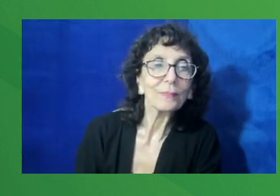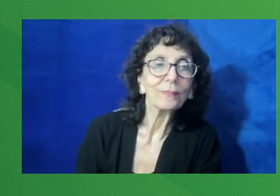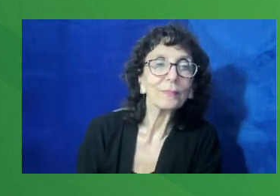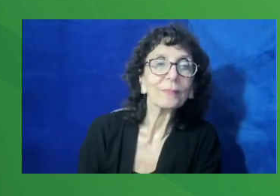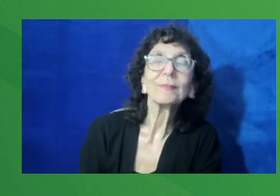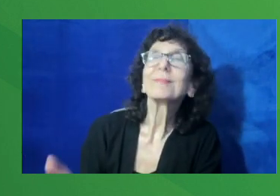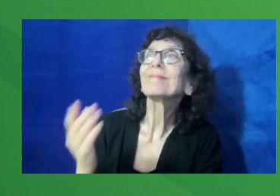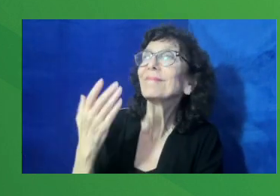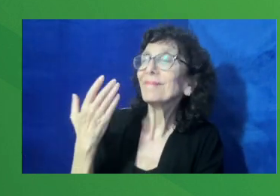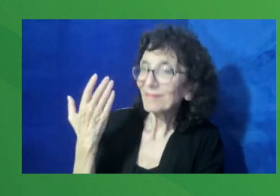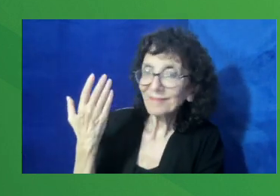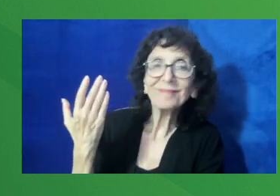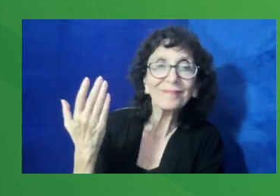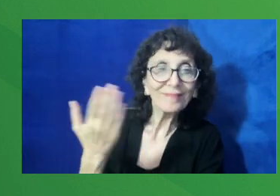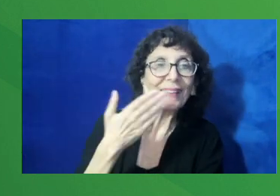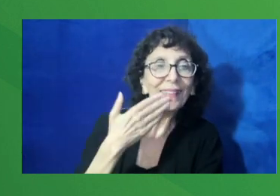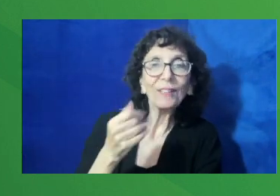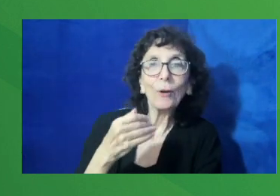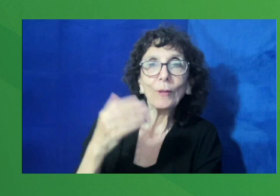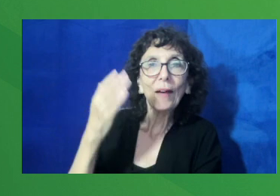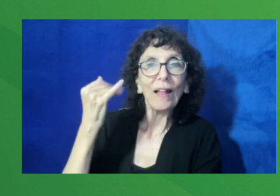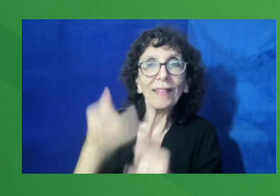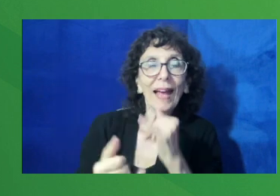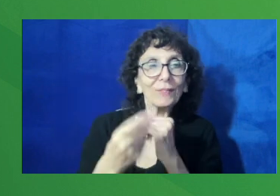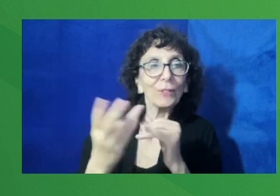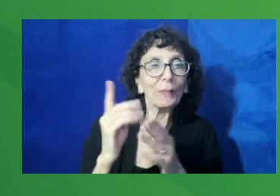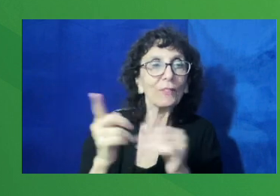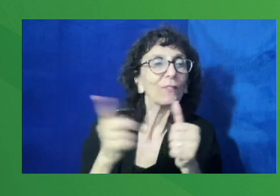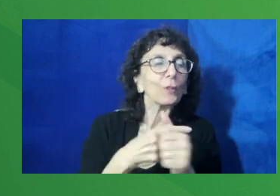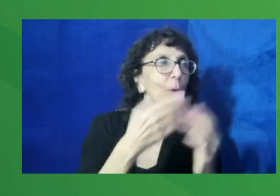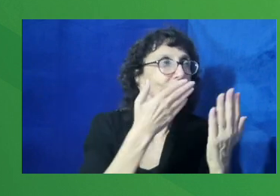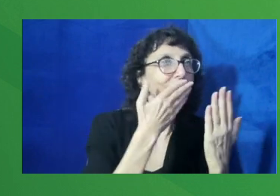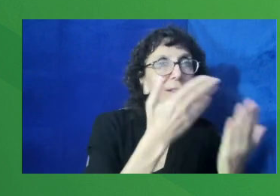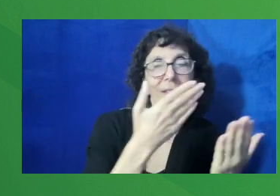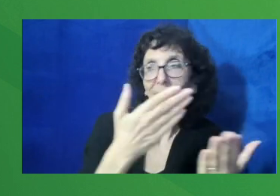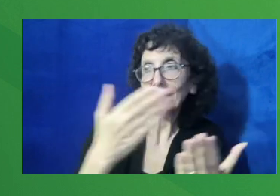in our concluding moments, first of all, thank you to each of our panelists. I hope those of you who